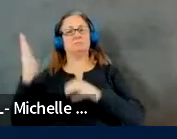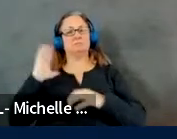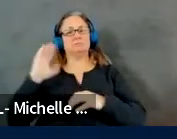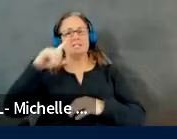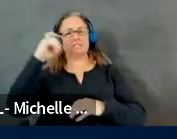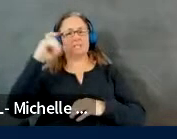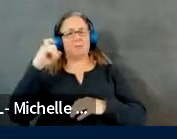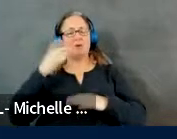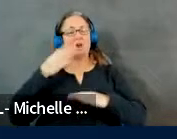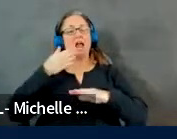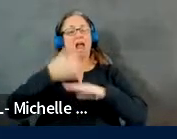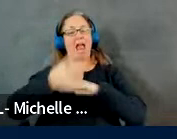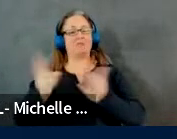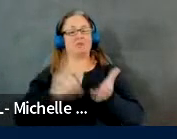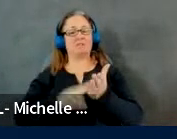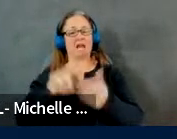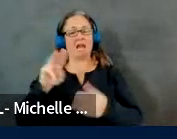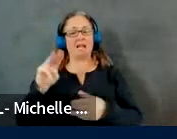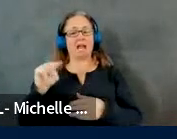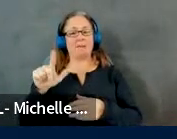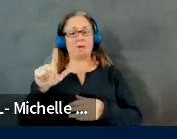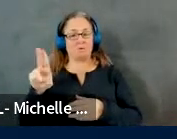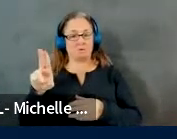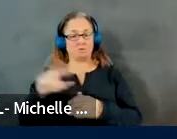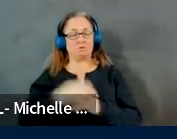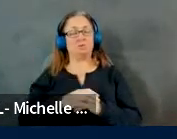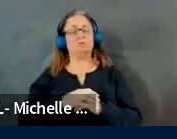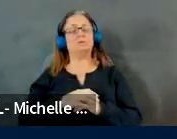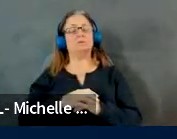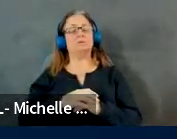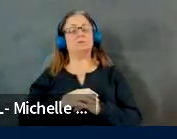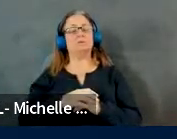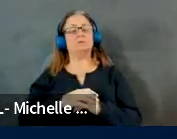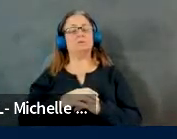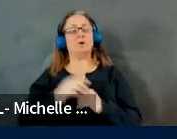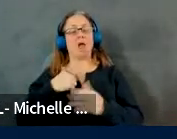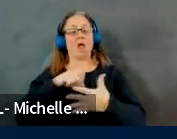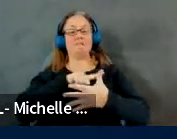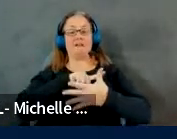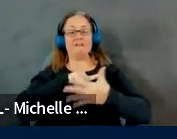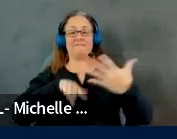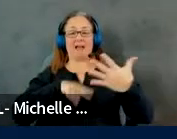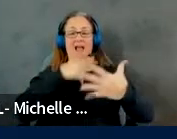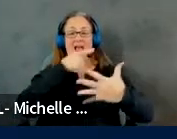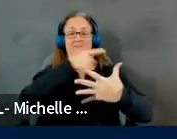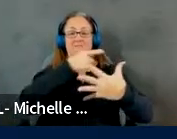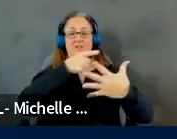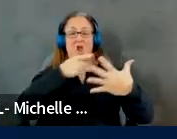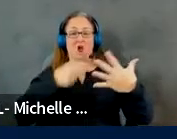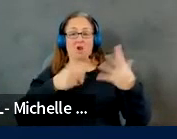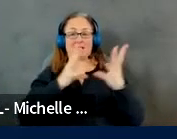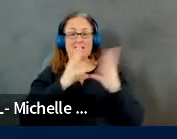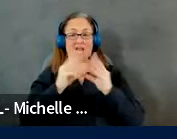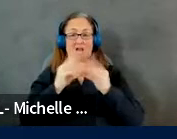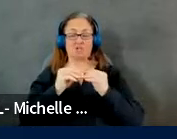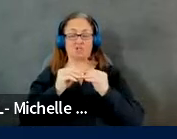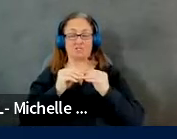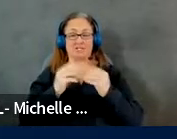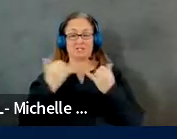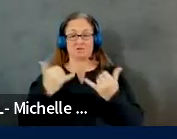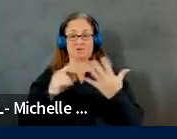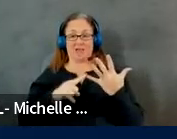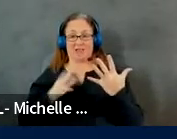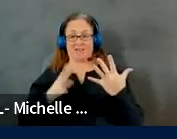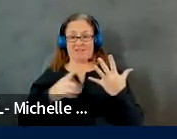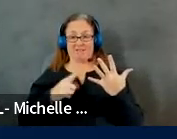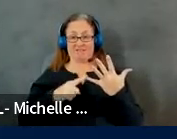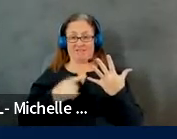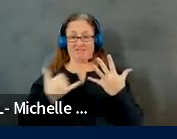signing of the MOU, and there have been five targeted sessions and today is number 5, but